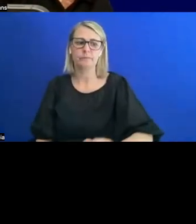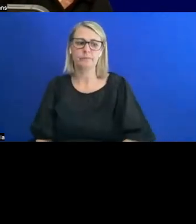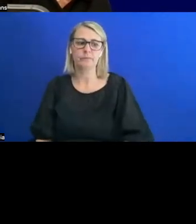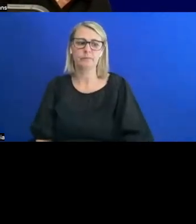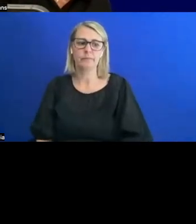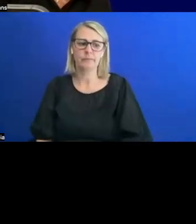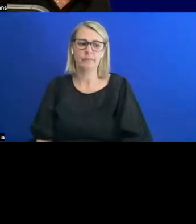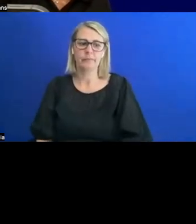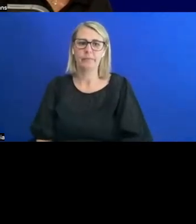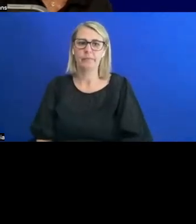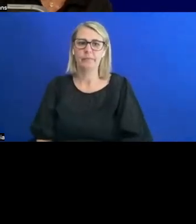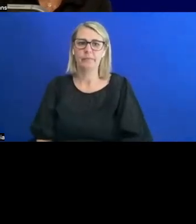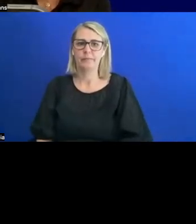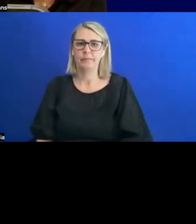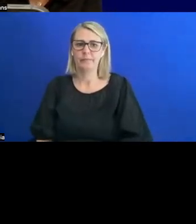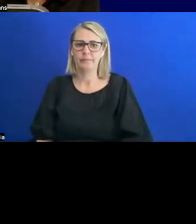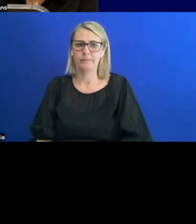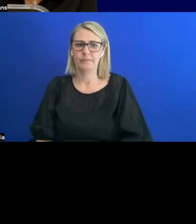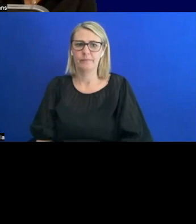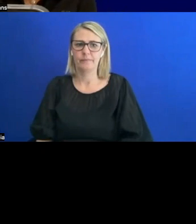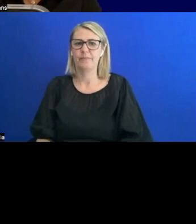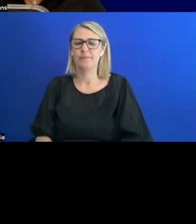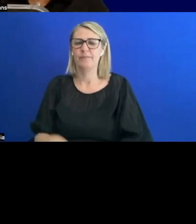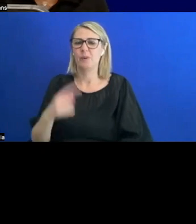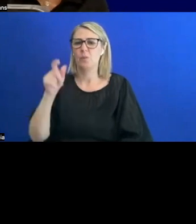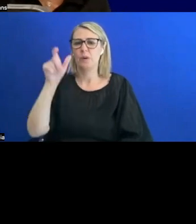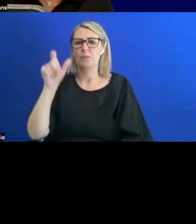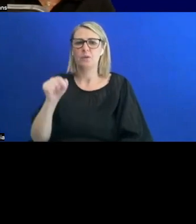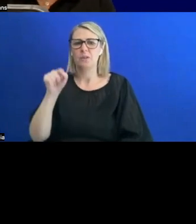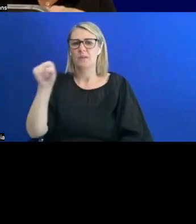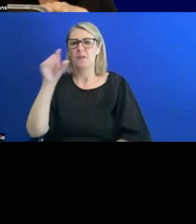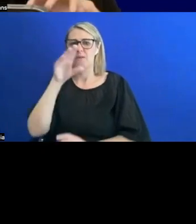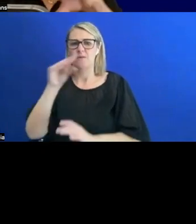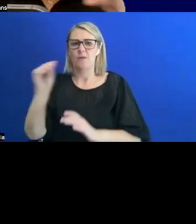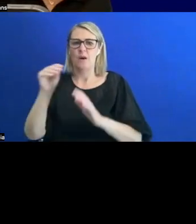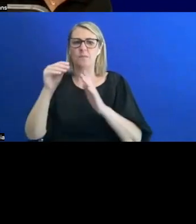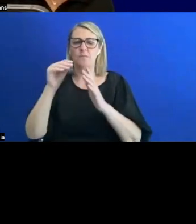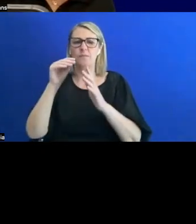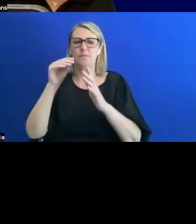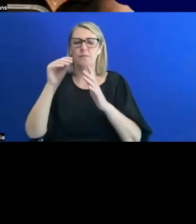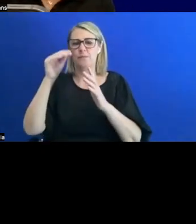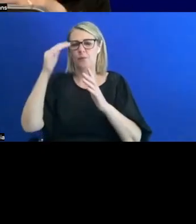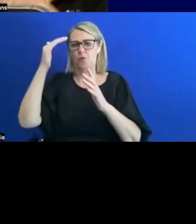Doctor Neff who is from Neurodivergent insights, separates the under and over